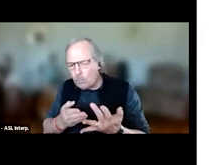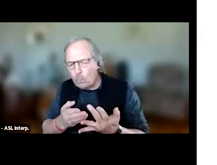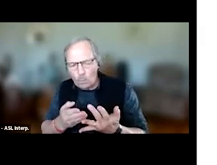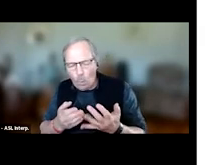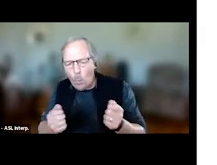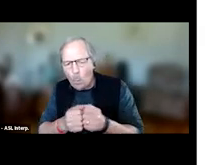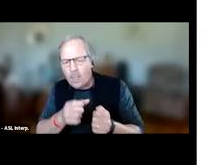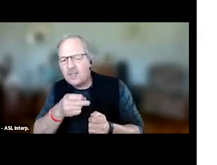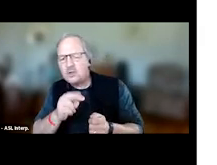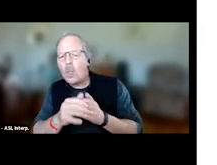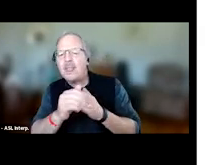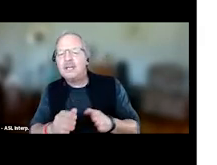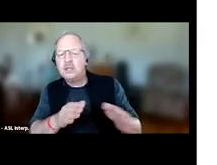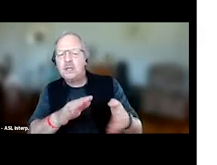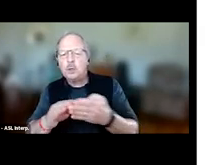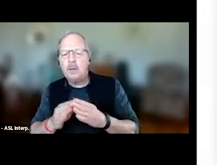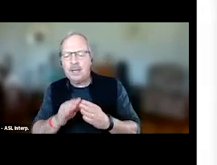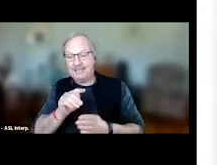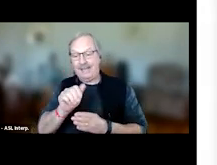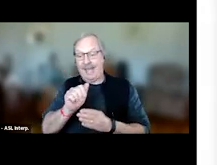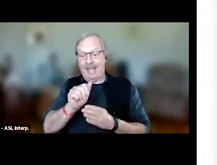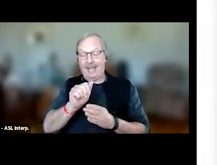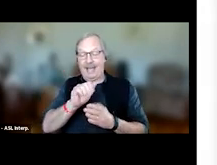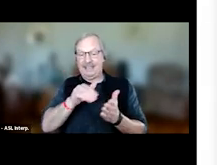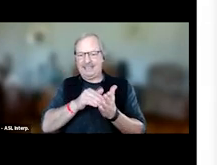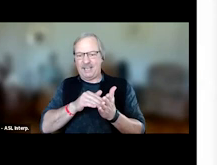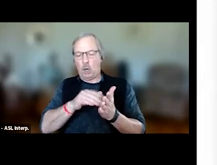community with your TA center liaison as you work to develop it.